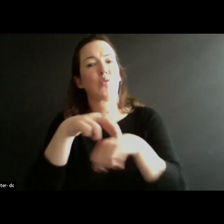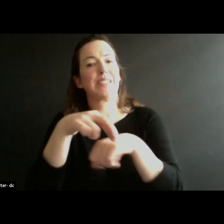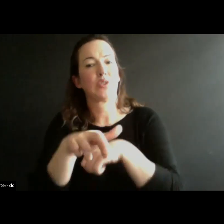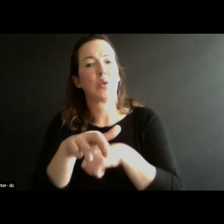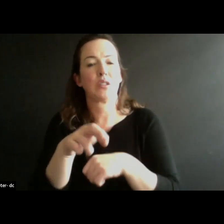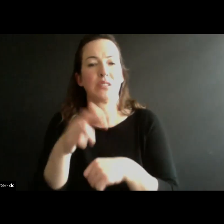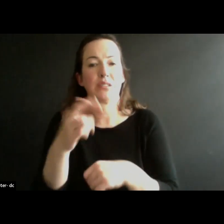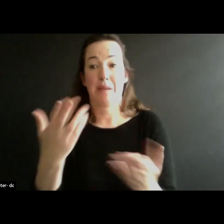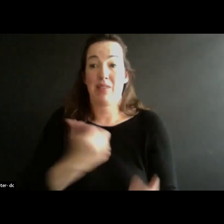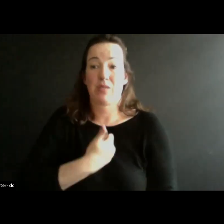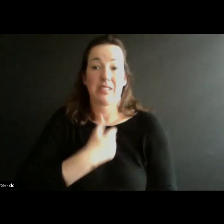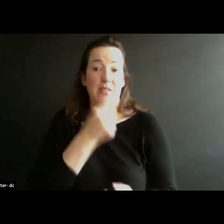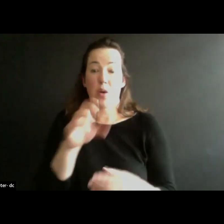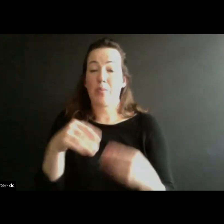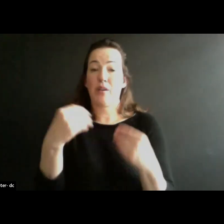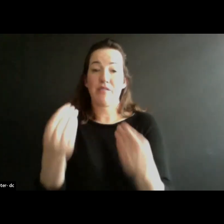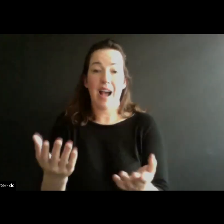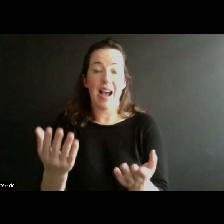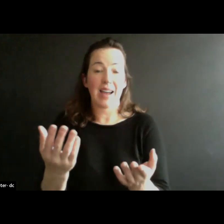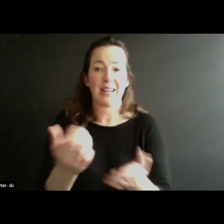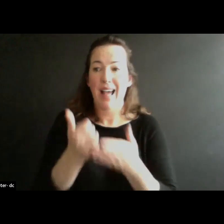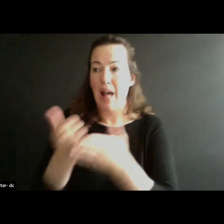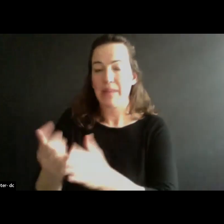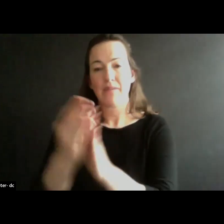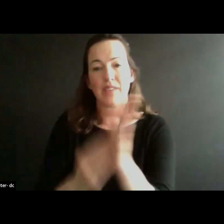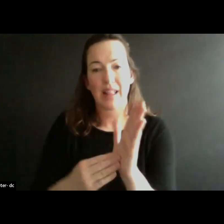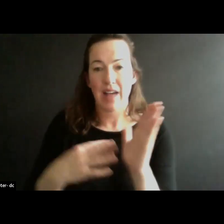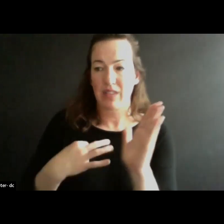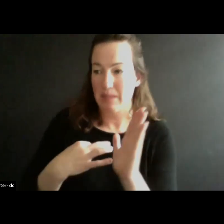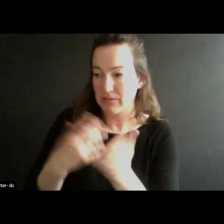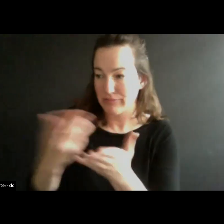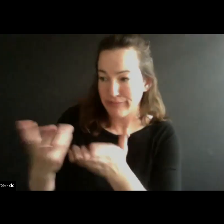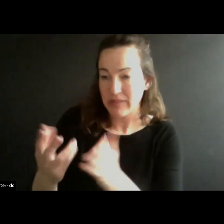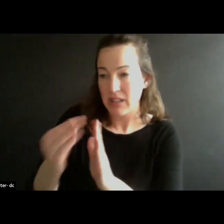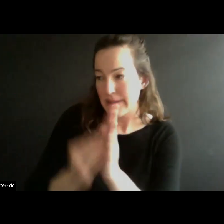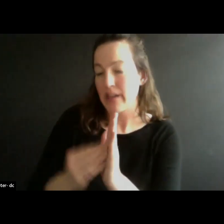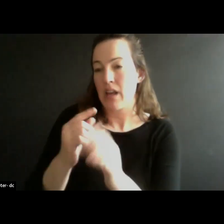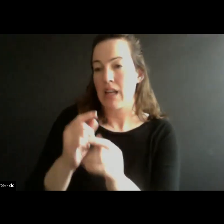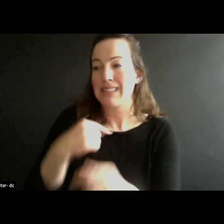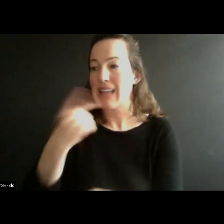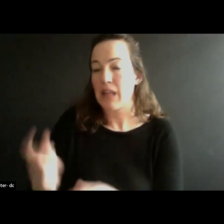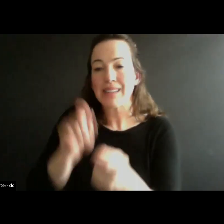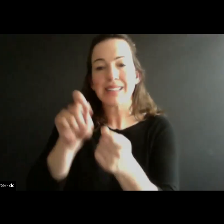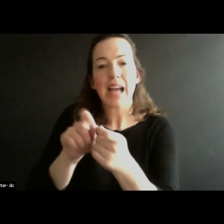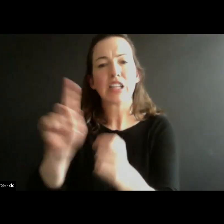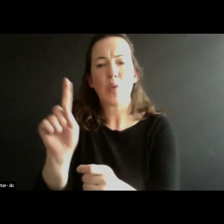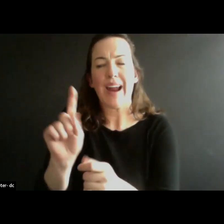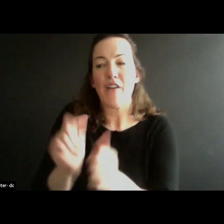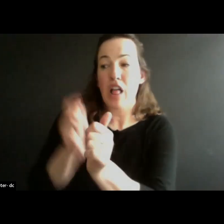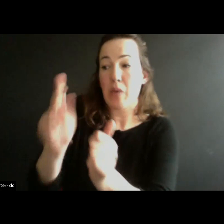we don't provide helping them fill out that application to say that they're attending that class or tell them exactly where it is and following up to make sure that that individual